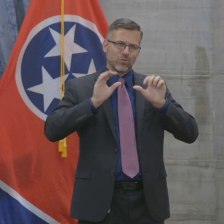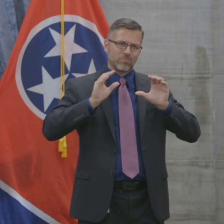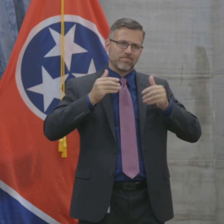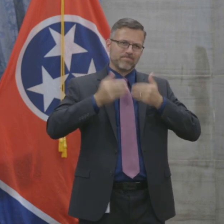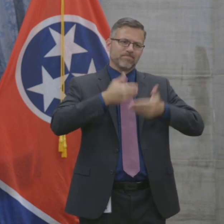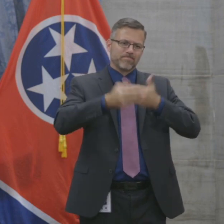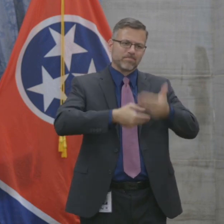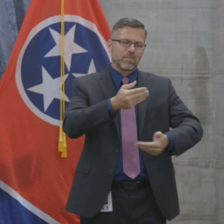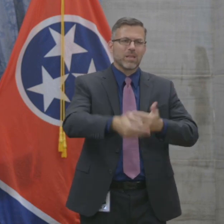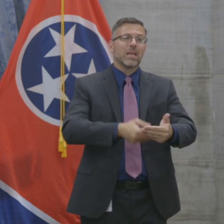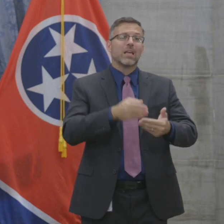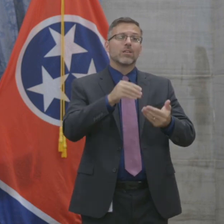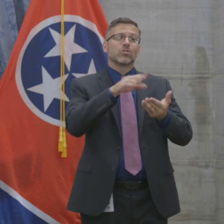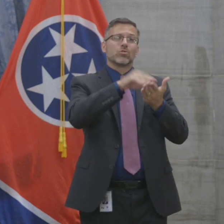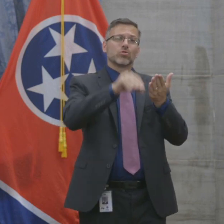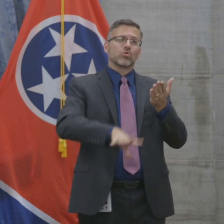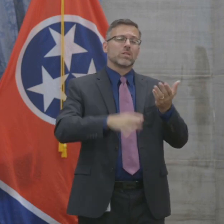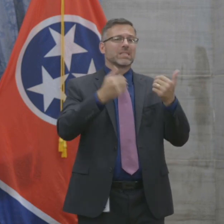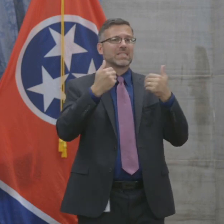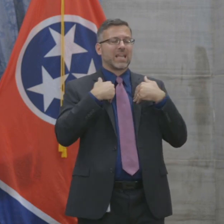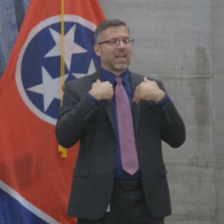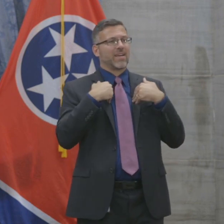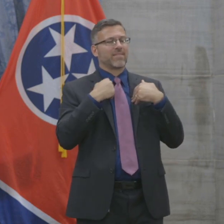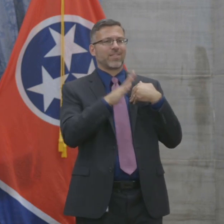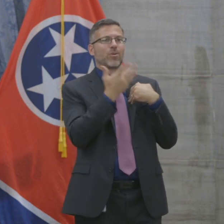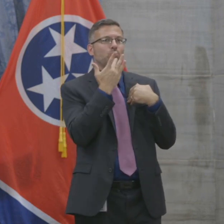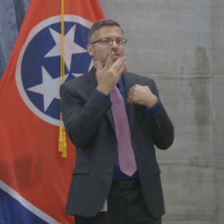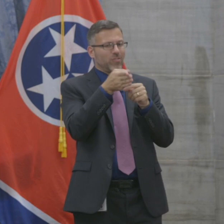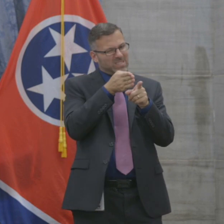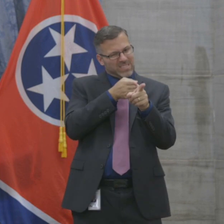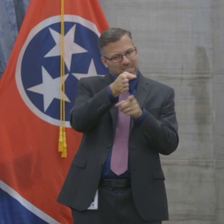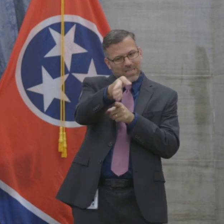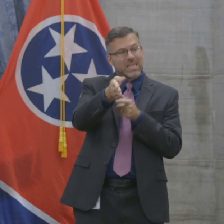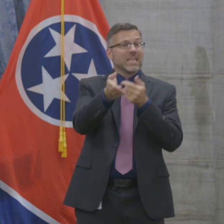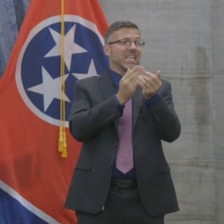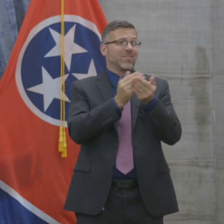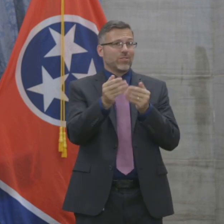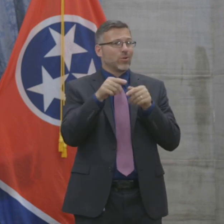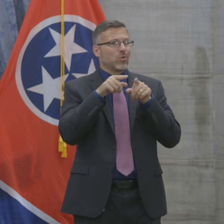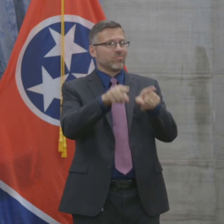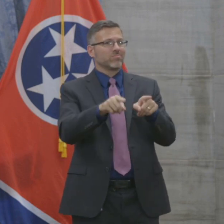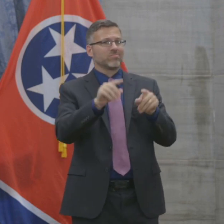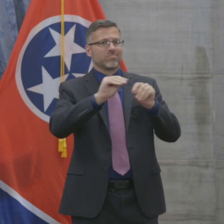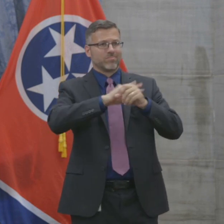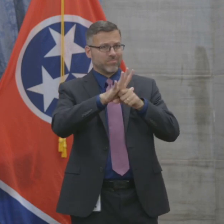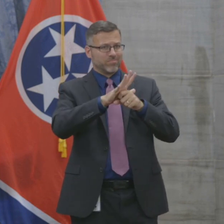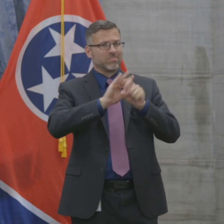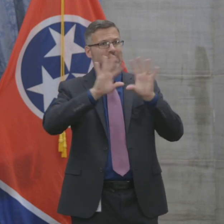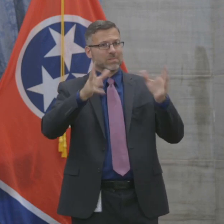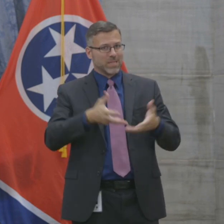another part of the state we have high school students in overton, clay, Jackson and Pickett Counties and they have a